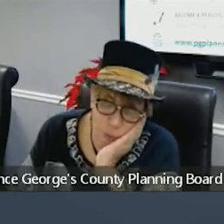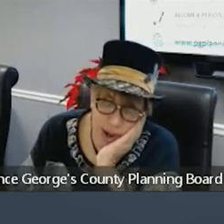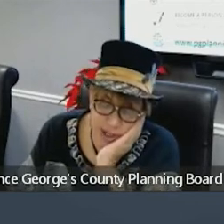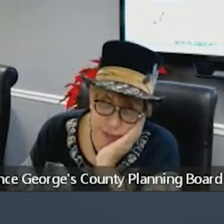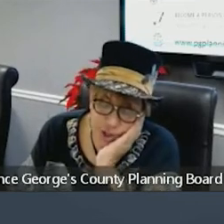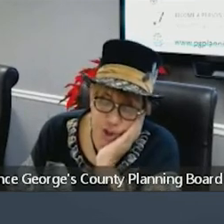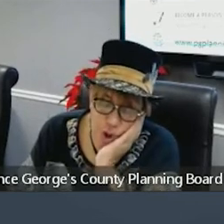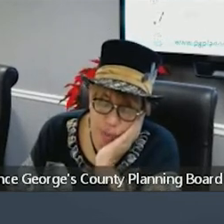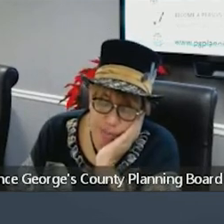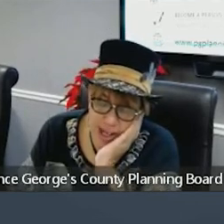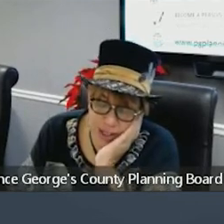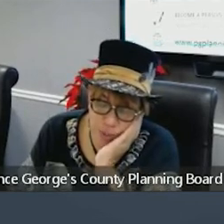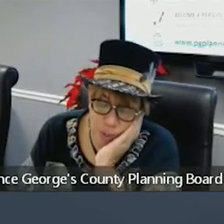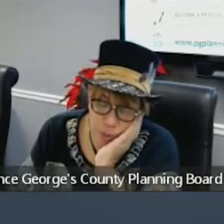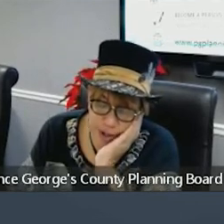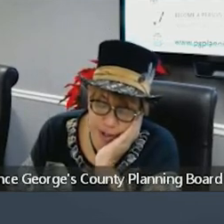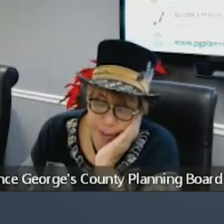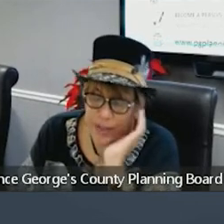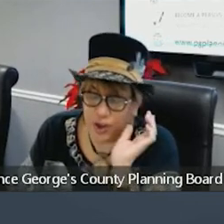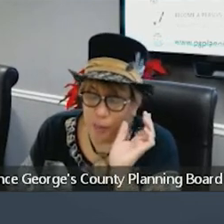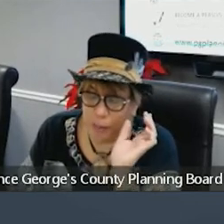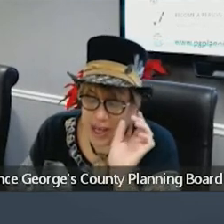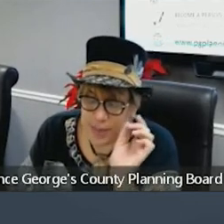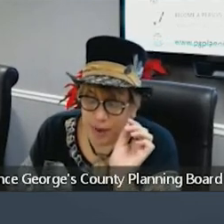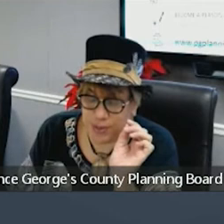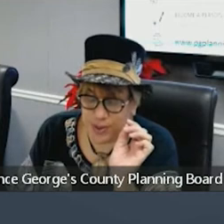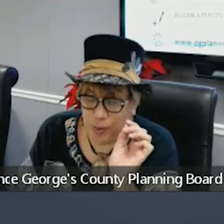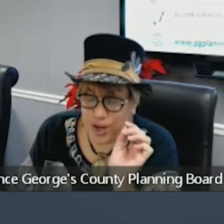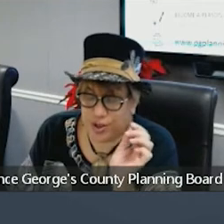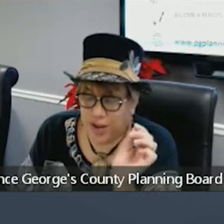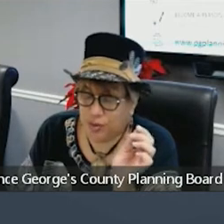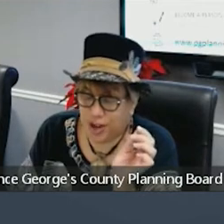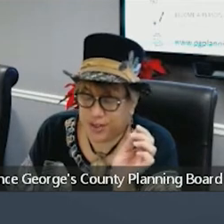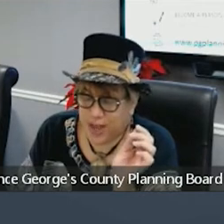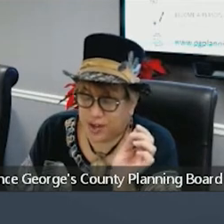1901. The first Nobel prizes were awarded the Nobel peace prize was awarded to Red Cross founder.